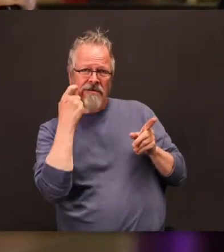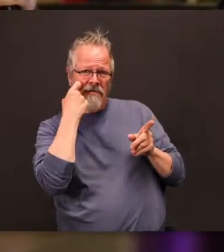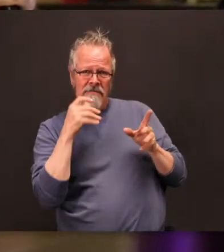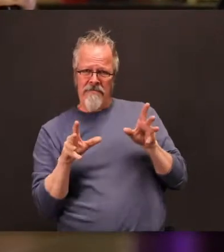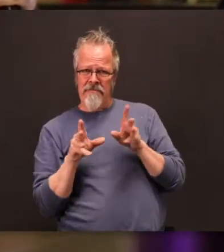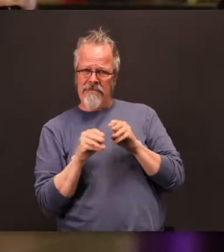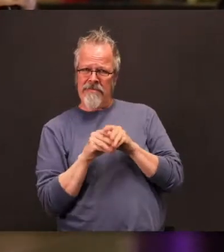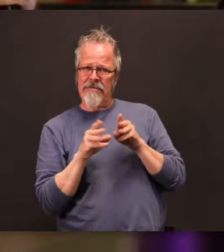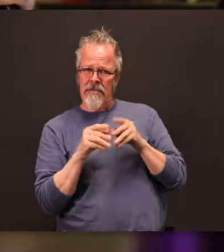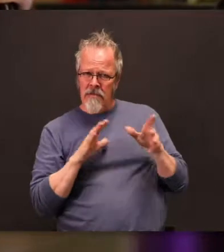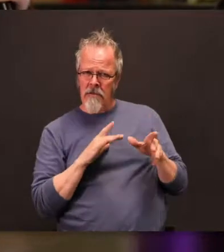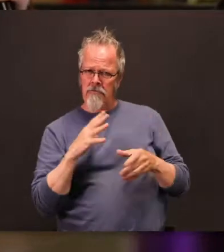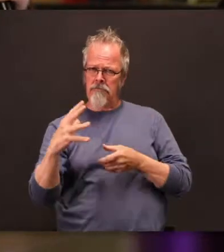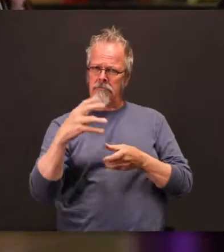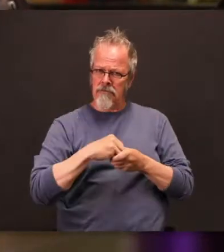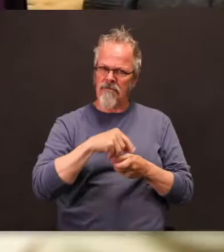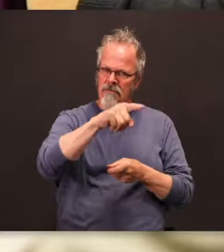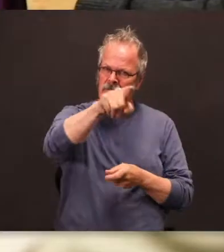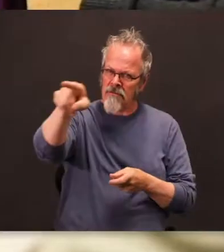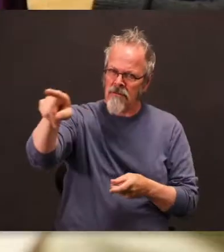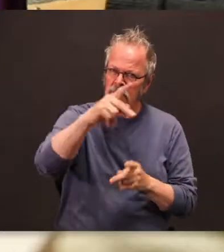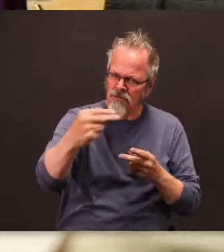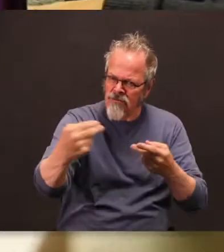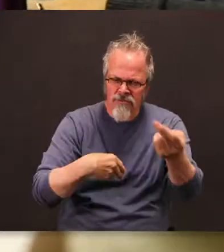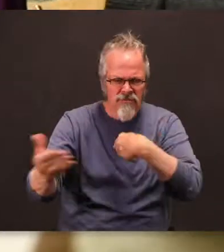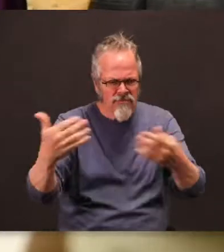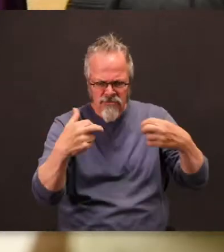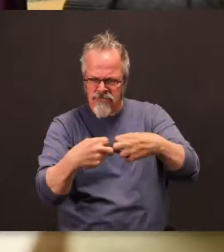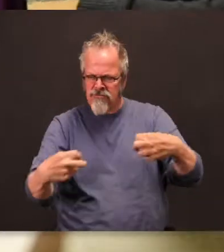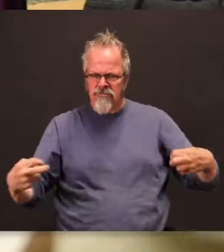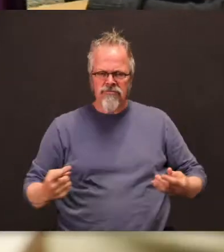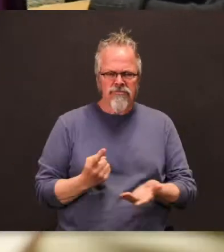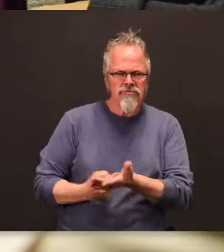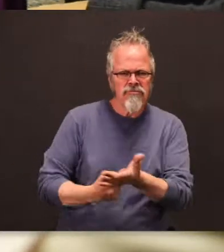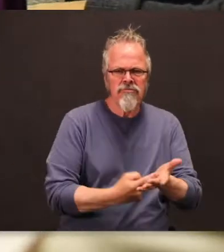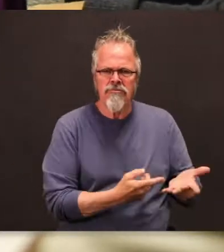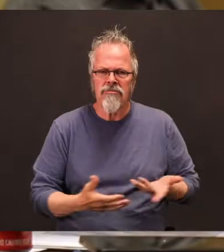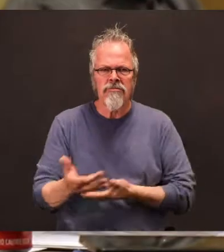At a recent meeting of the DD Ombuds' Advisory Committee we asked some experienced self-advocates from across Washington some questions